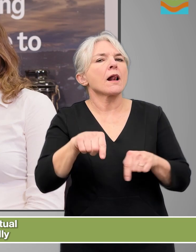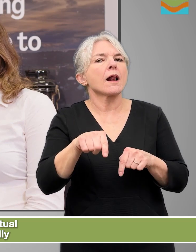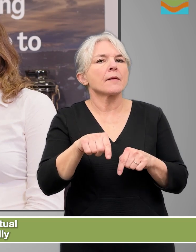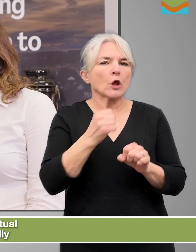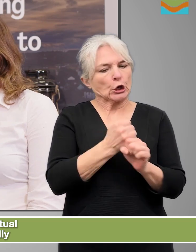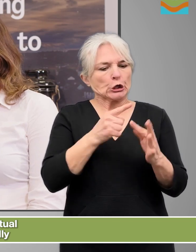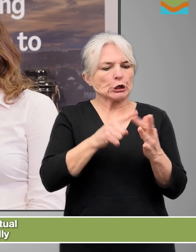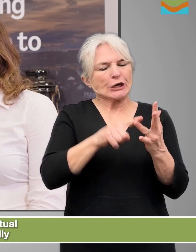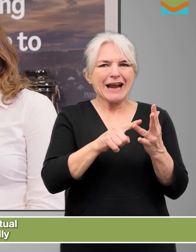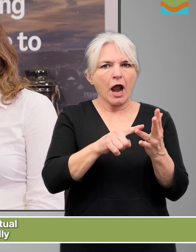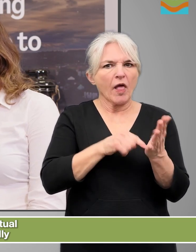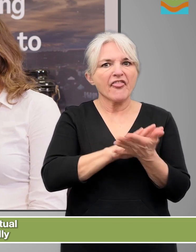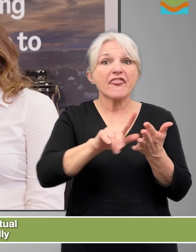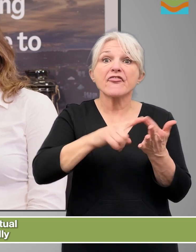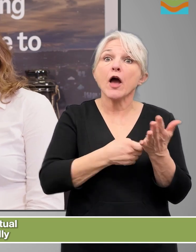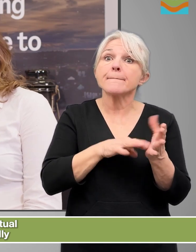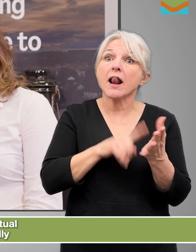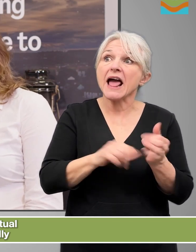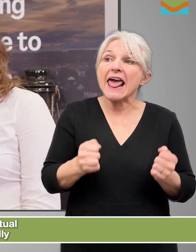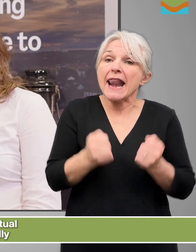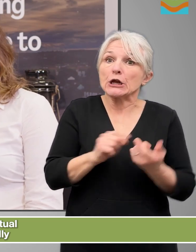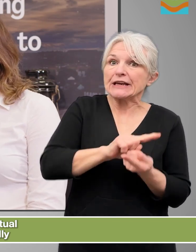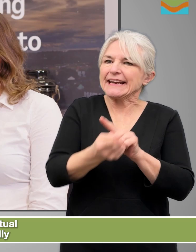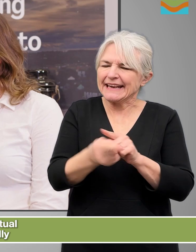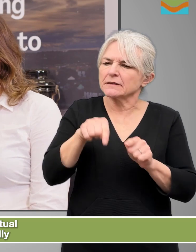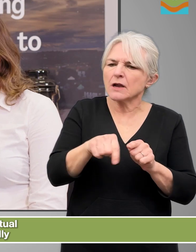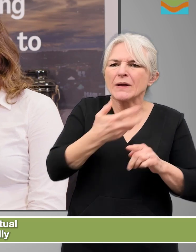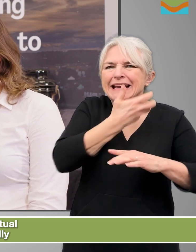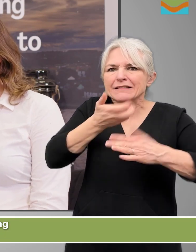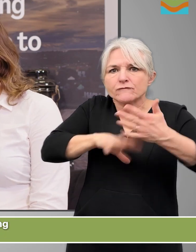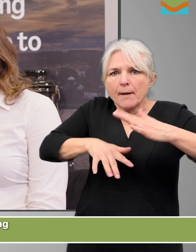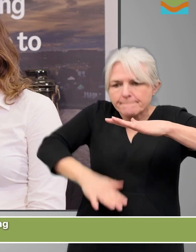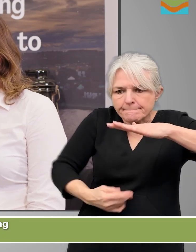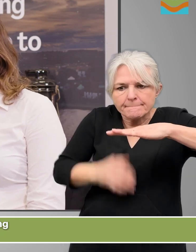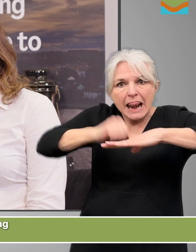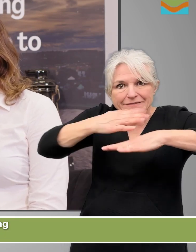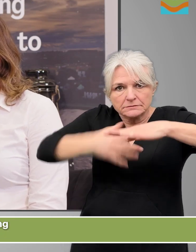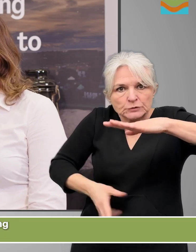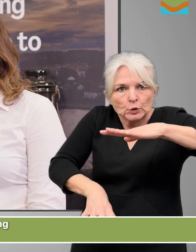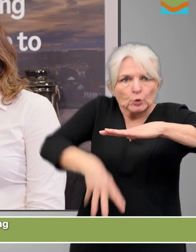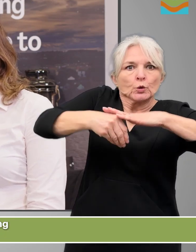So the key really is conceptual understanding and actually knowing what's happening in the subsurface.